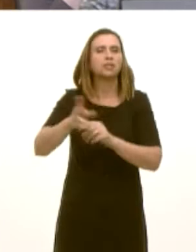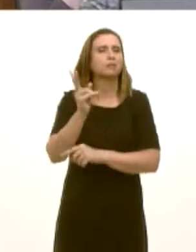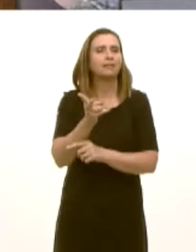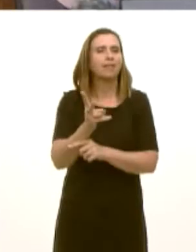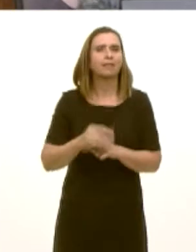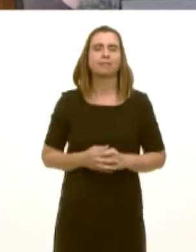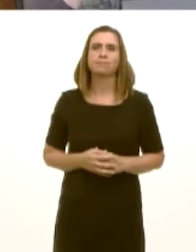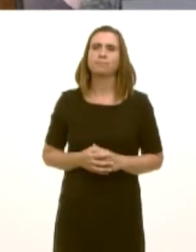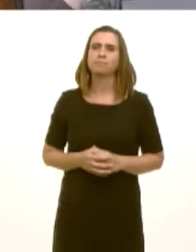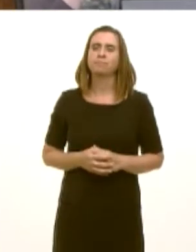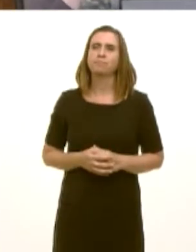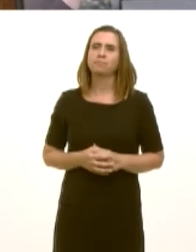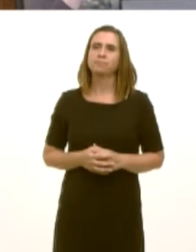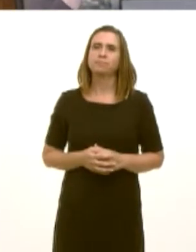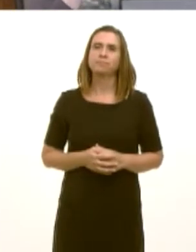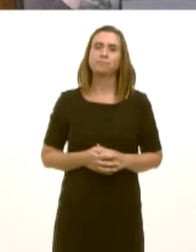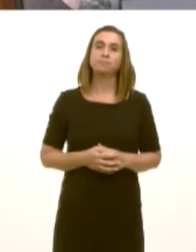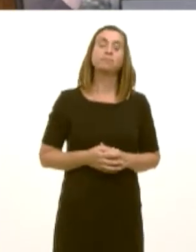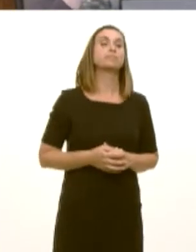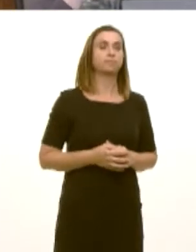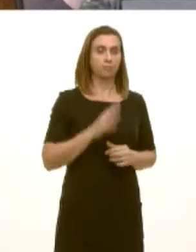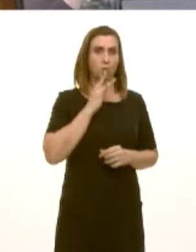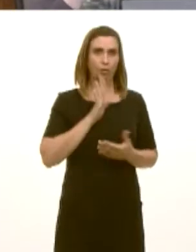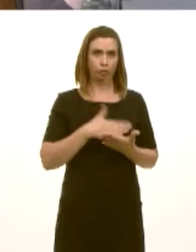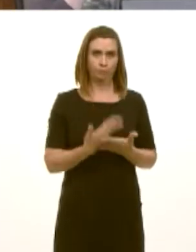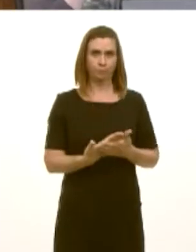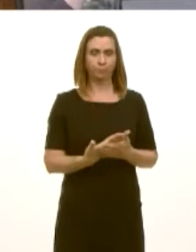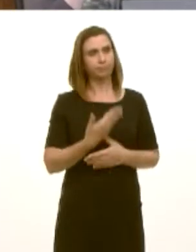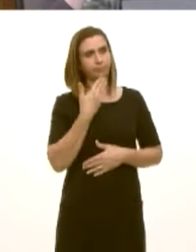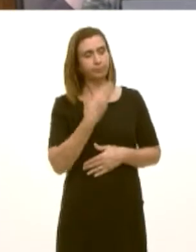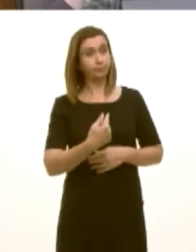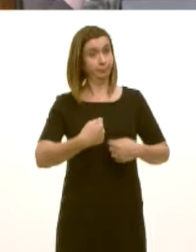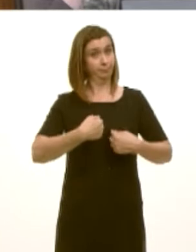Rhun ap Iorwerth: I declare an interest as a keen cyclist myself.